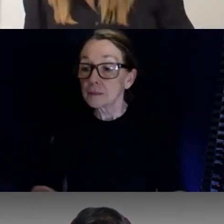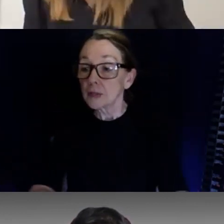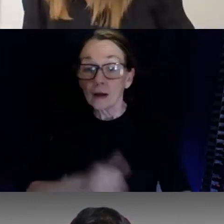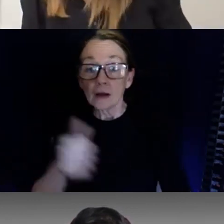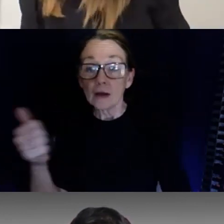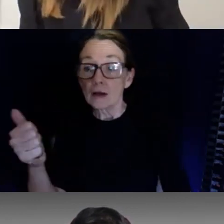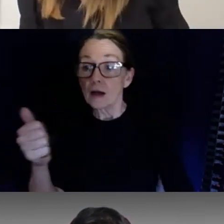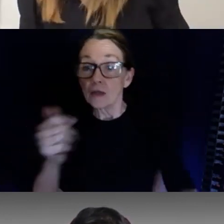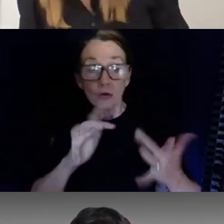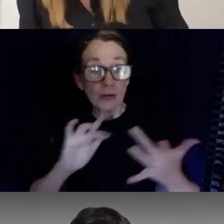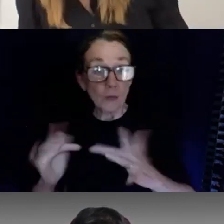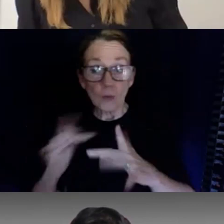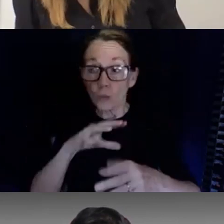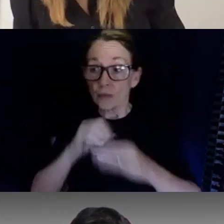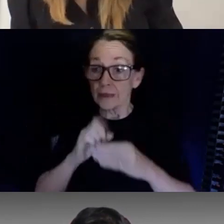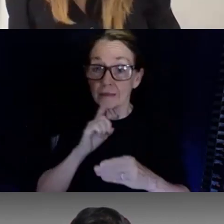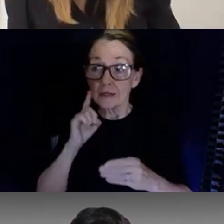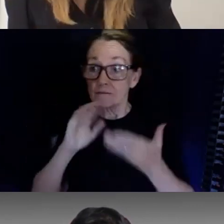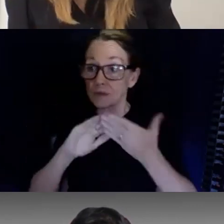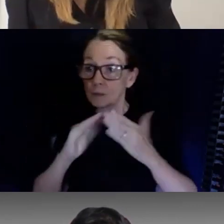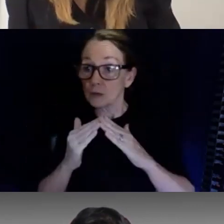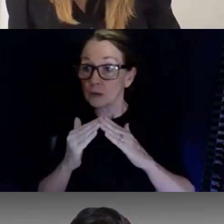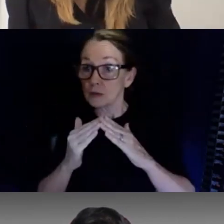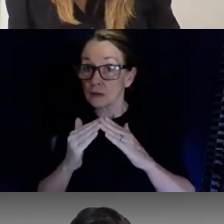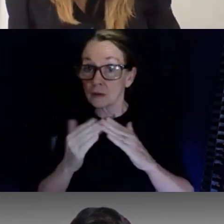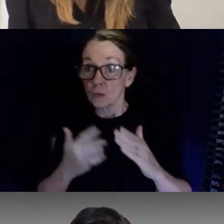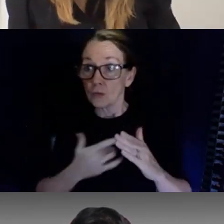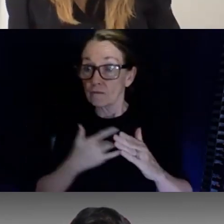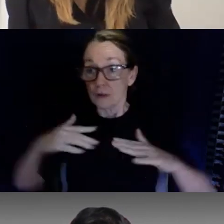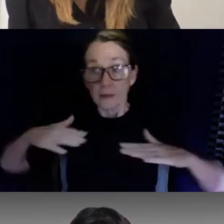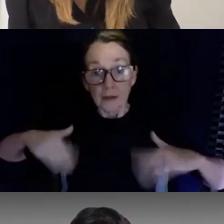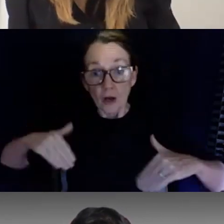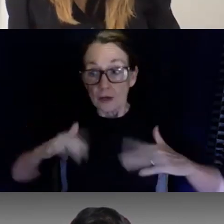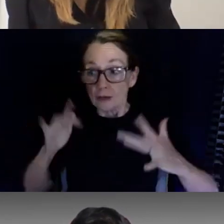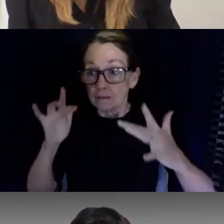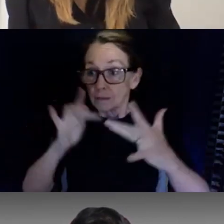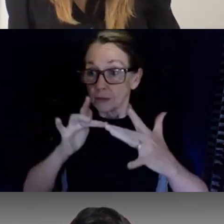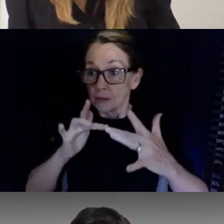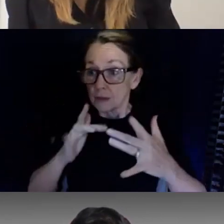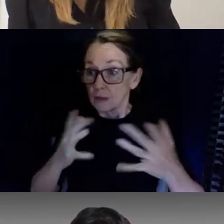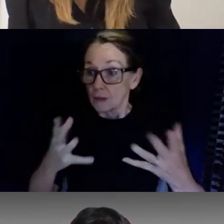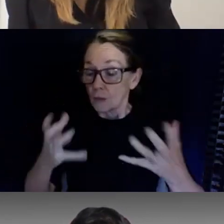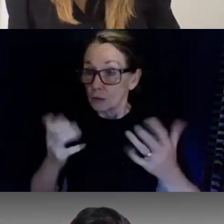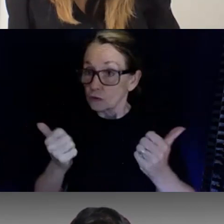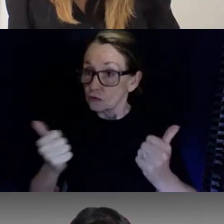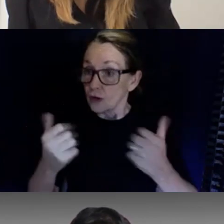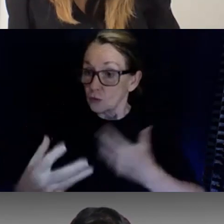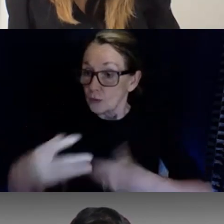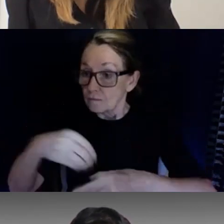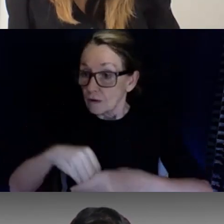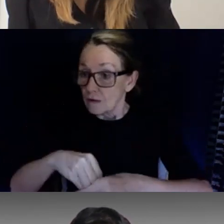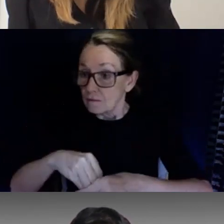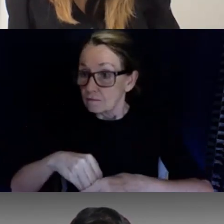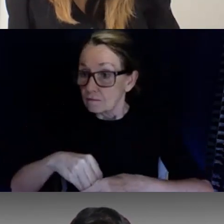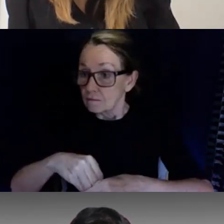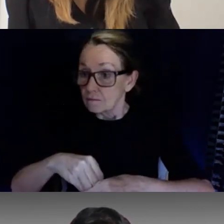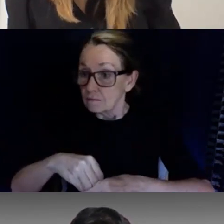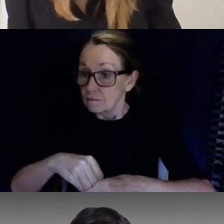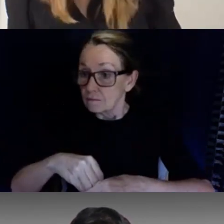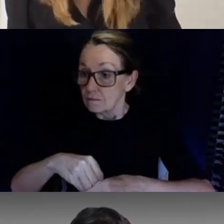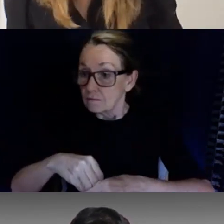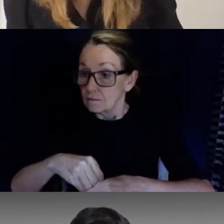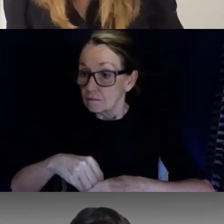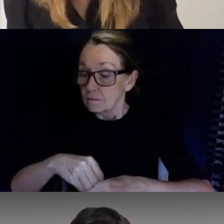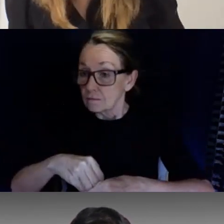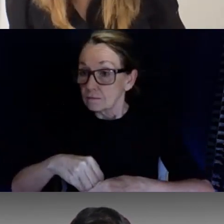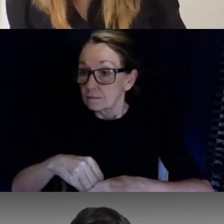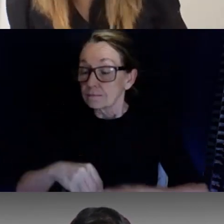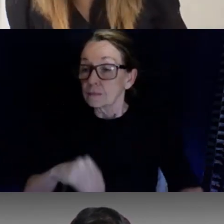PLEASE IDENTIFY EXACTLY WHO YOU WOULD LIKE IT TO BE SENT TO.